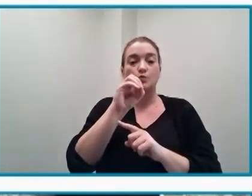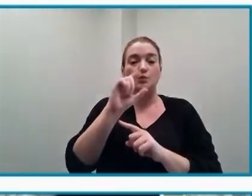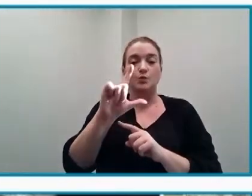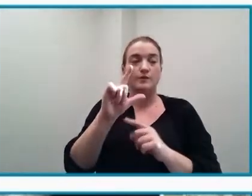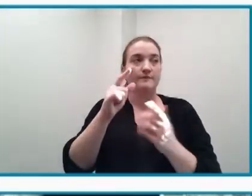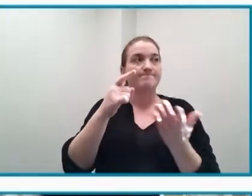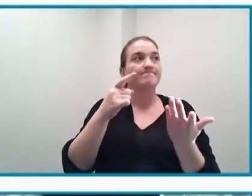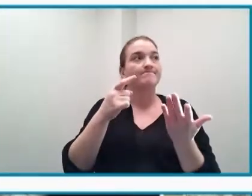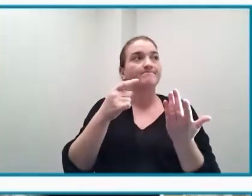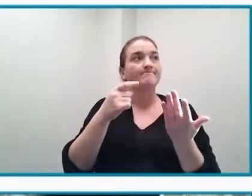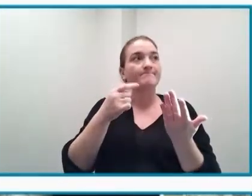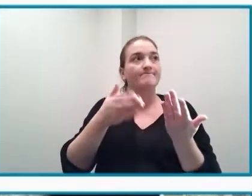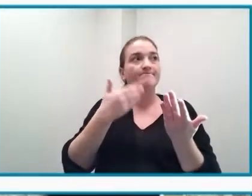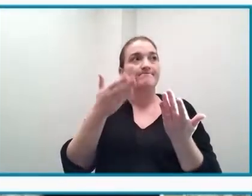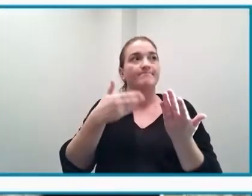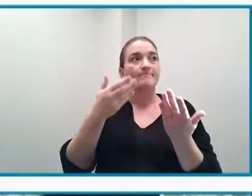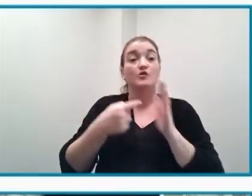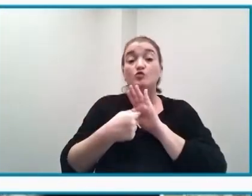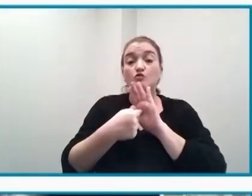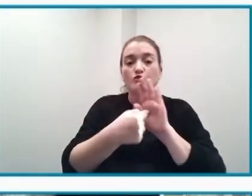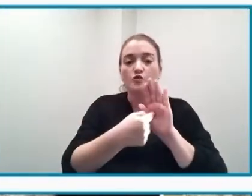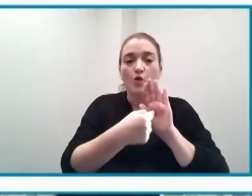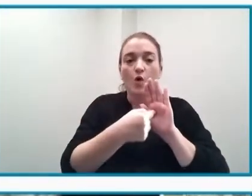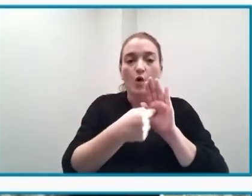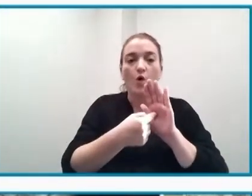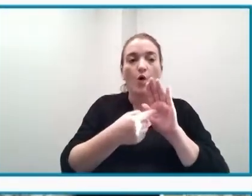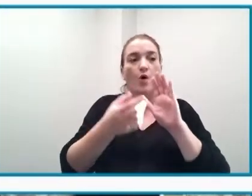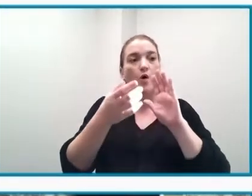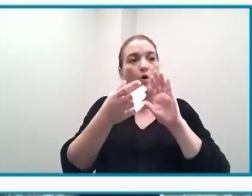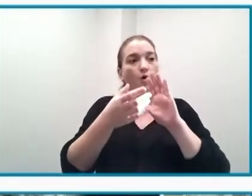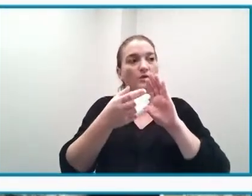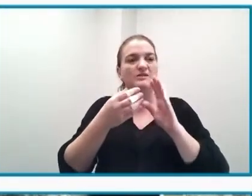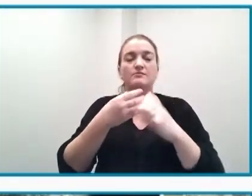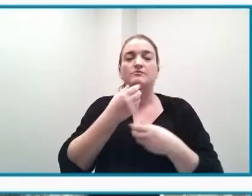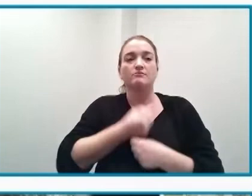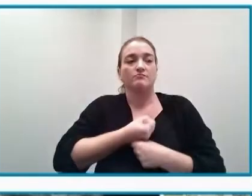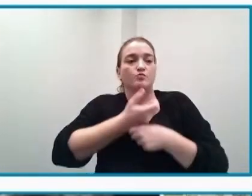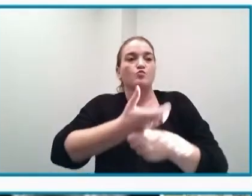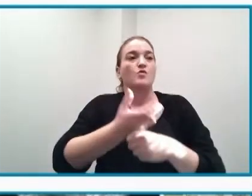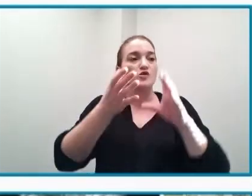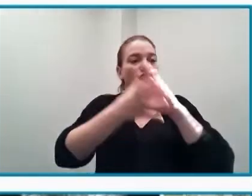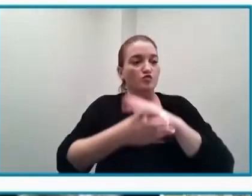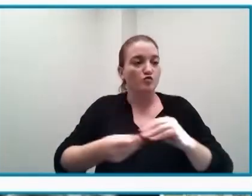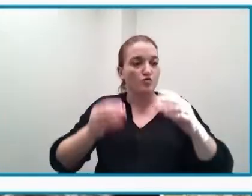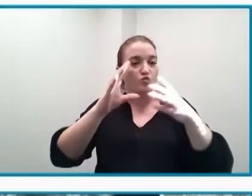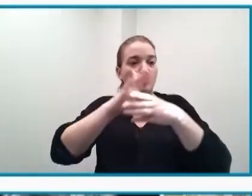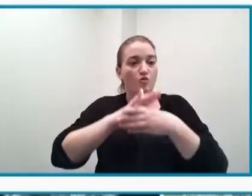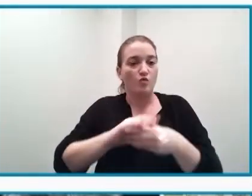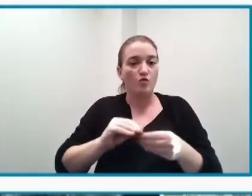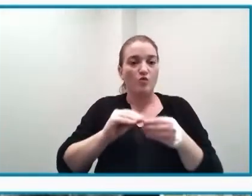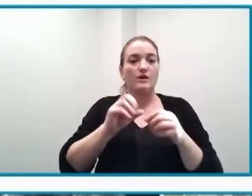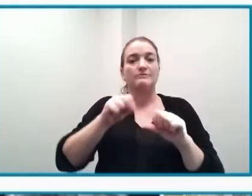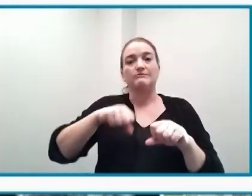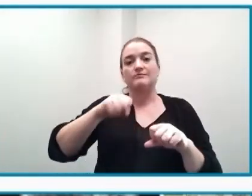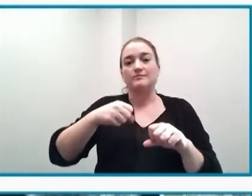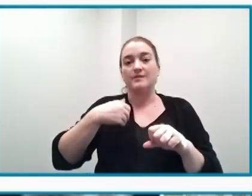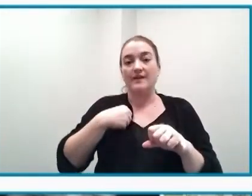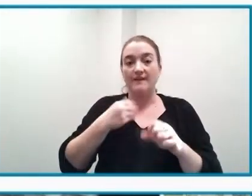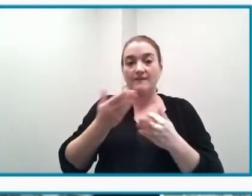kind of show and share the stories that yes, we have these service members here, but their families are, are hurting, they're suffering. Yes,